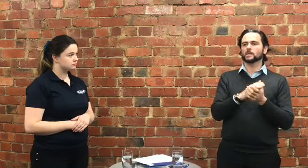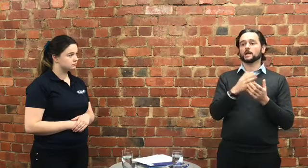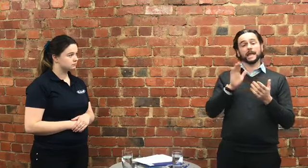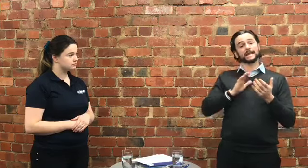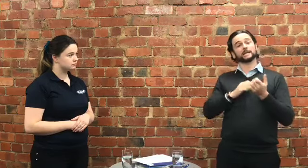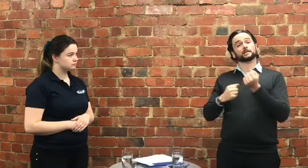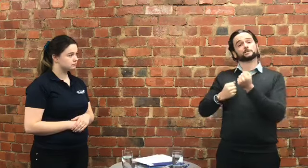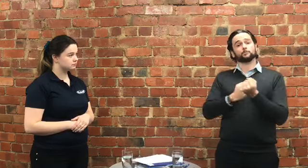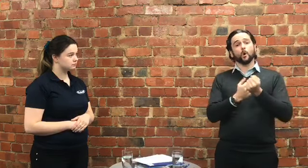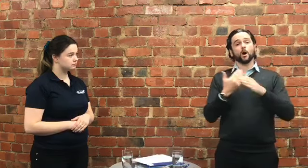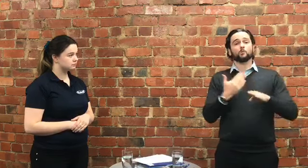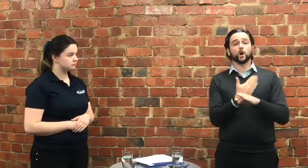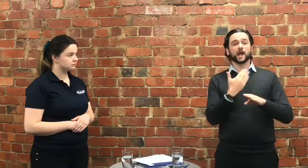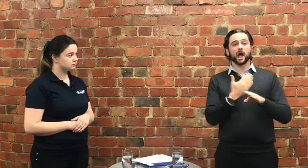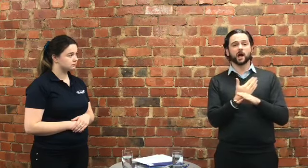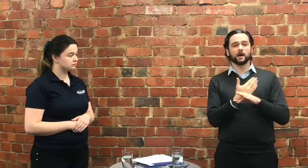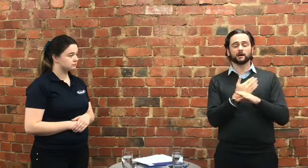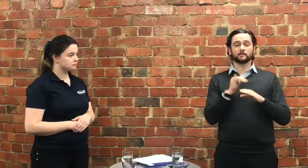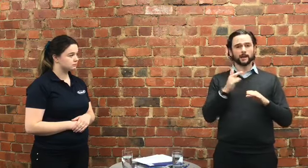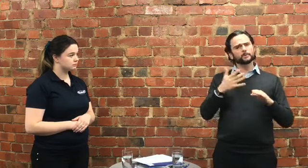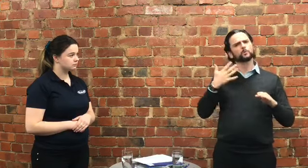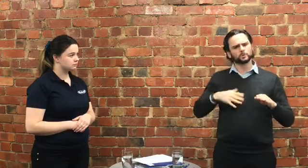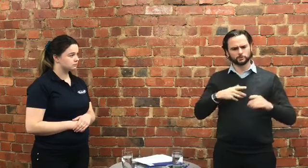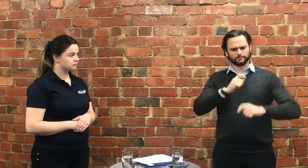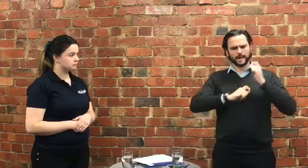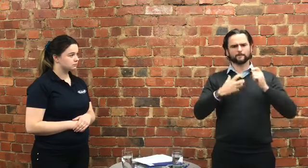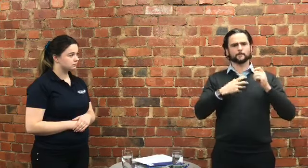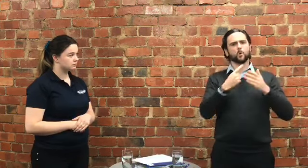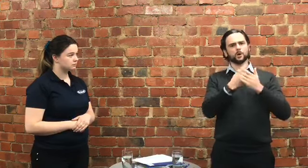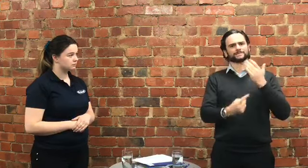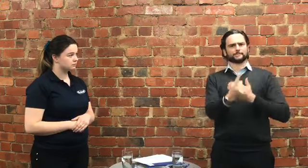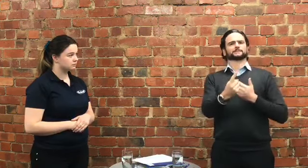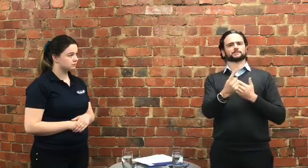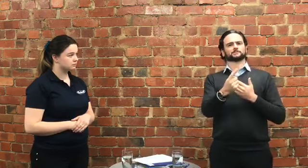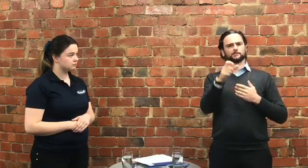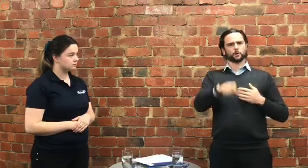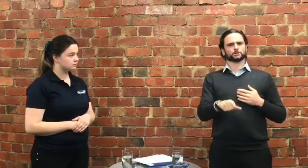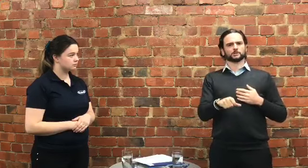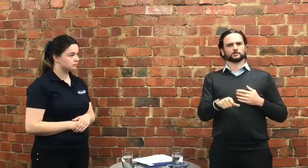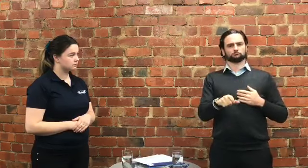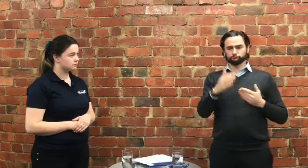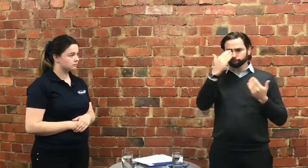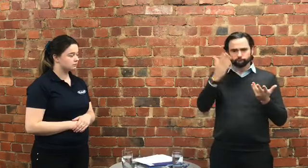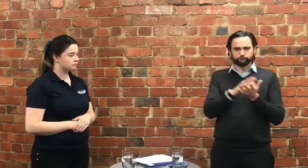So, you may need a support worker. Perhaps you would like to become more independent,